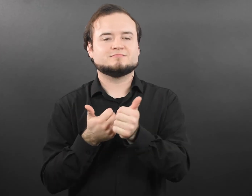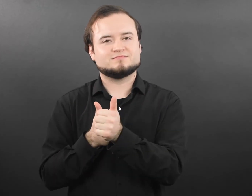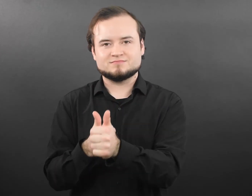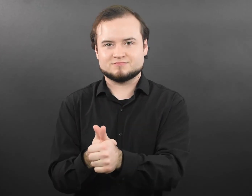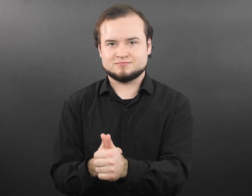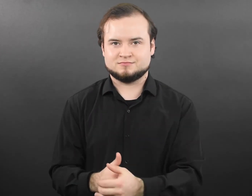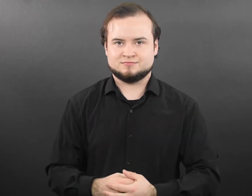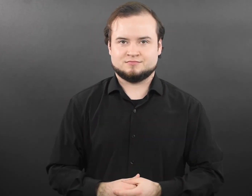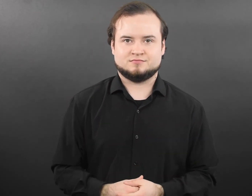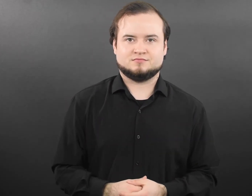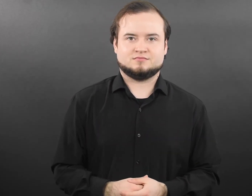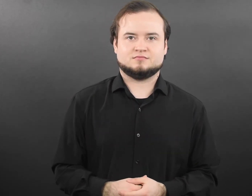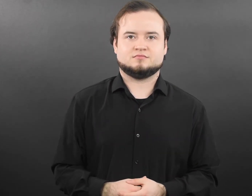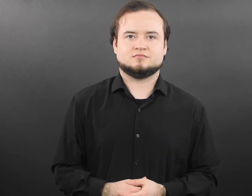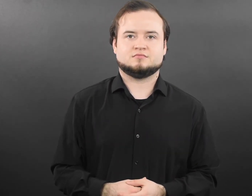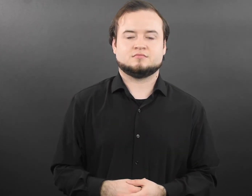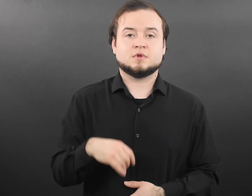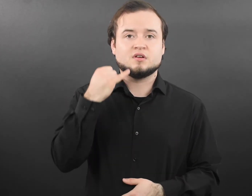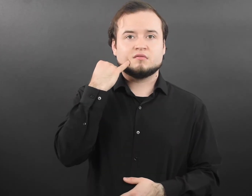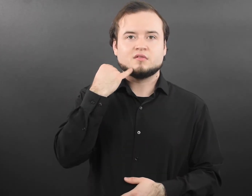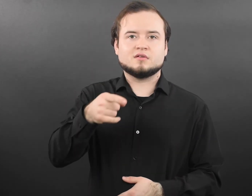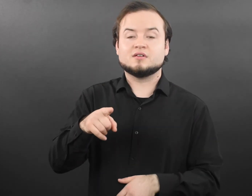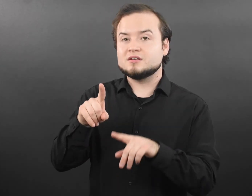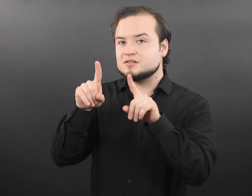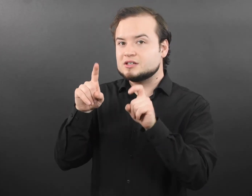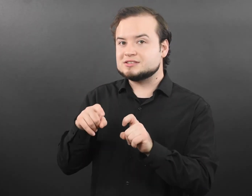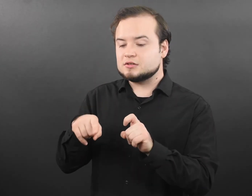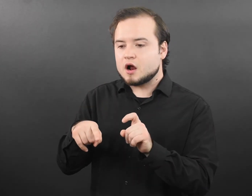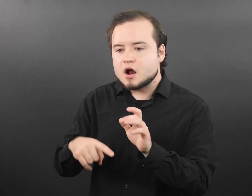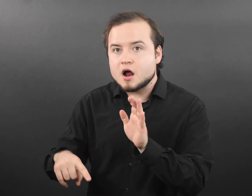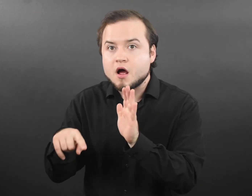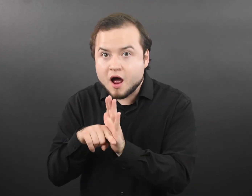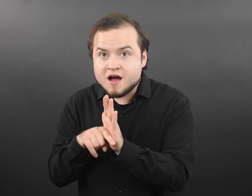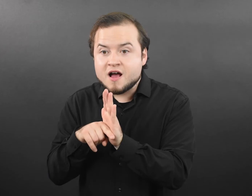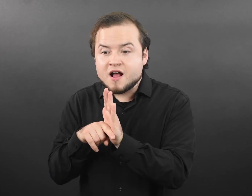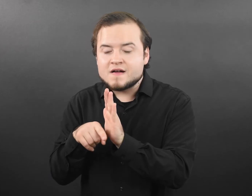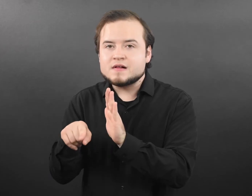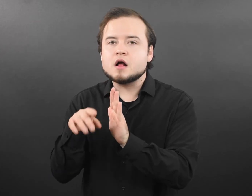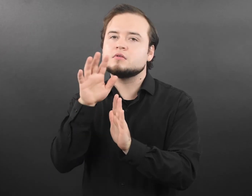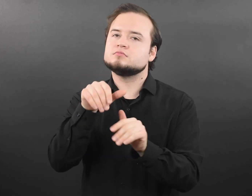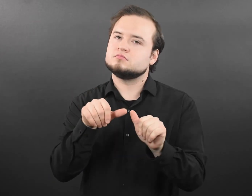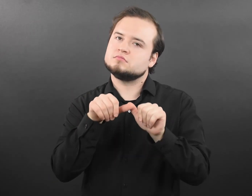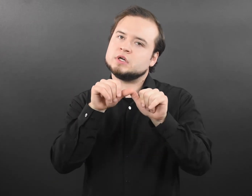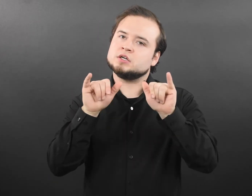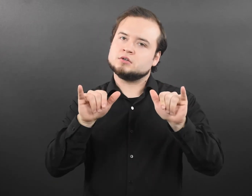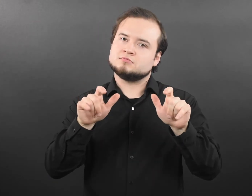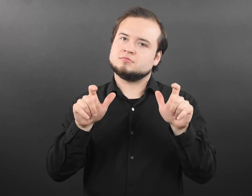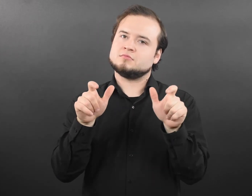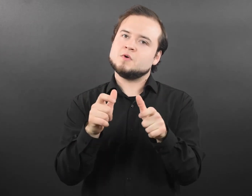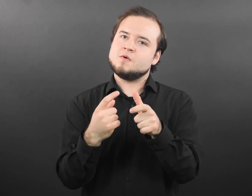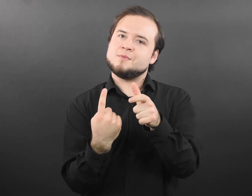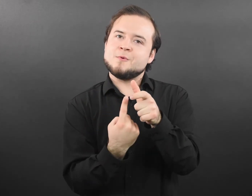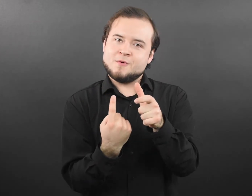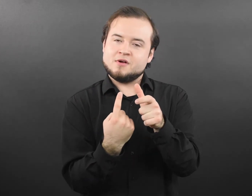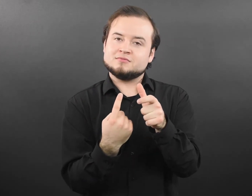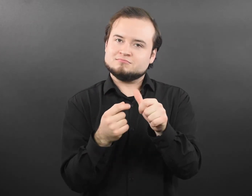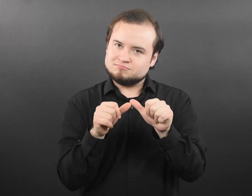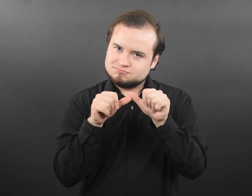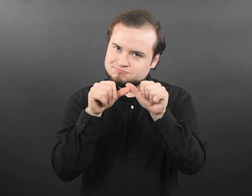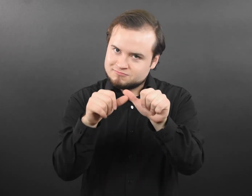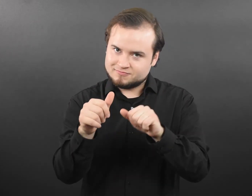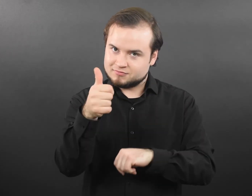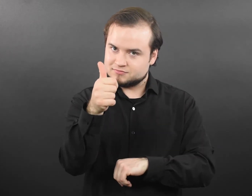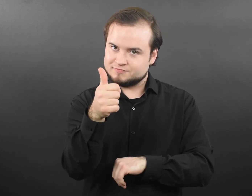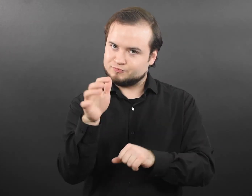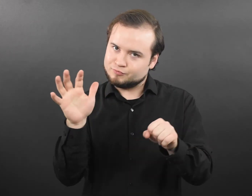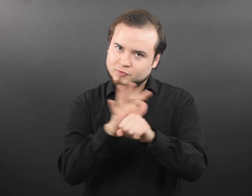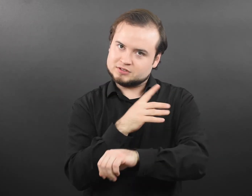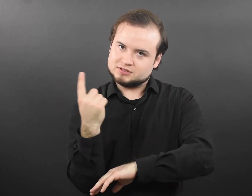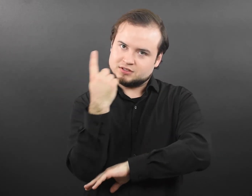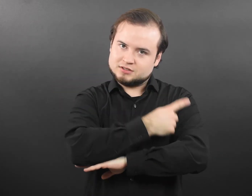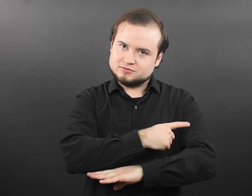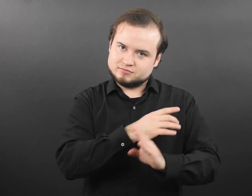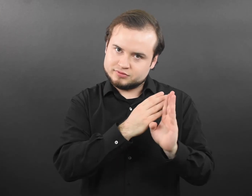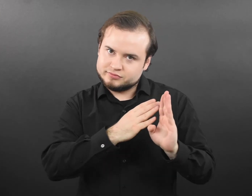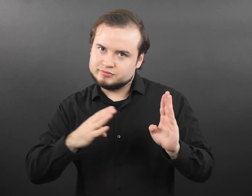• If you test negative, continue to quarantine for the full 10 days.